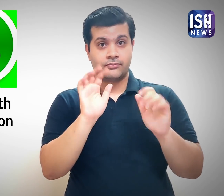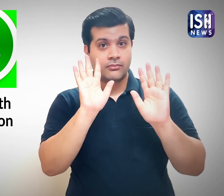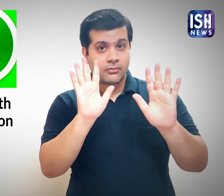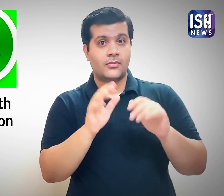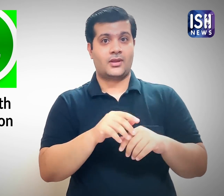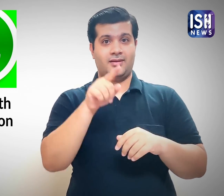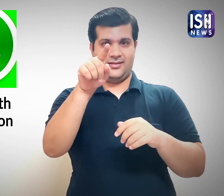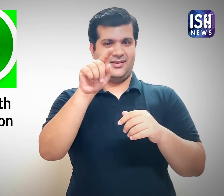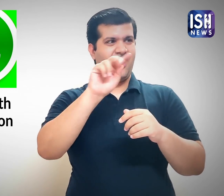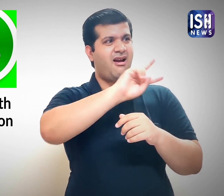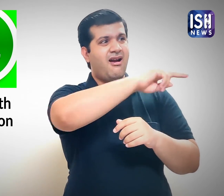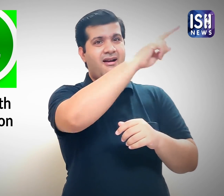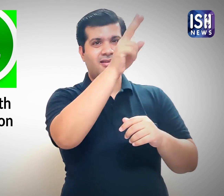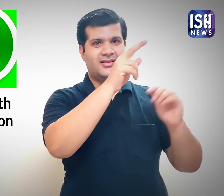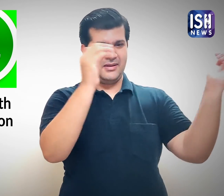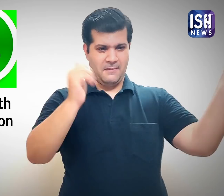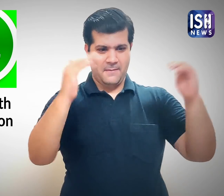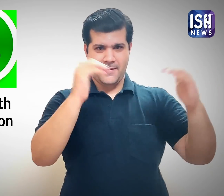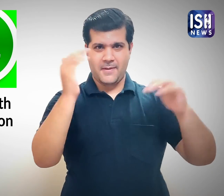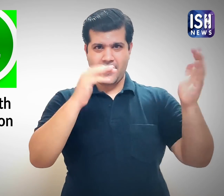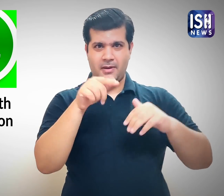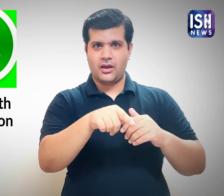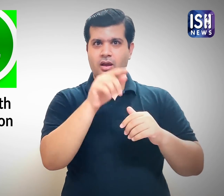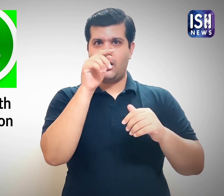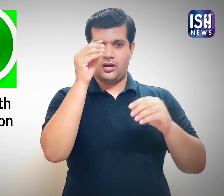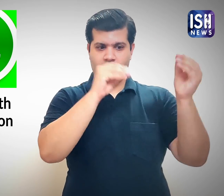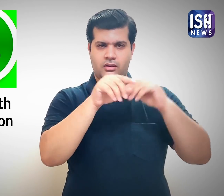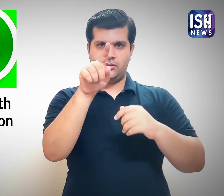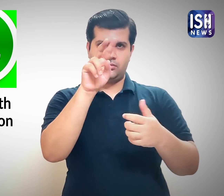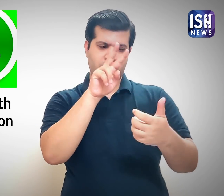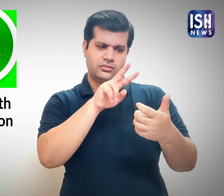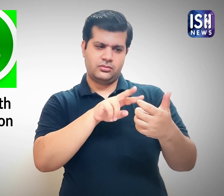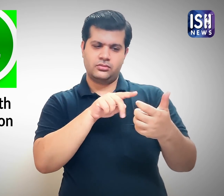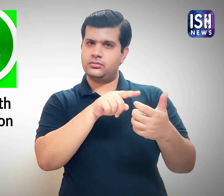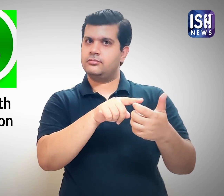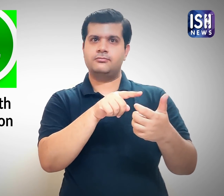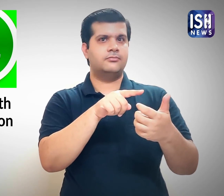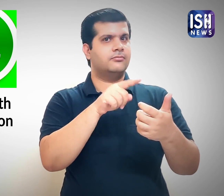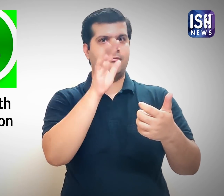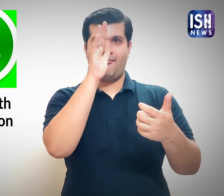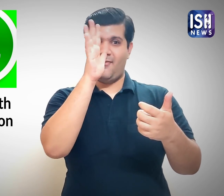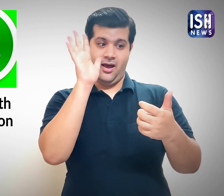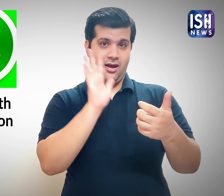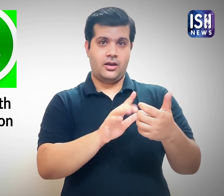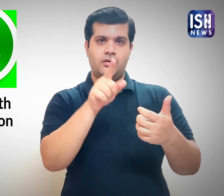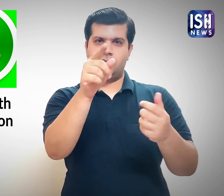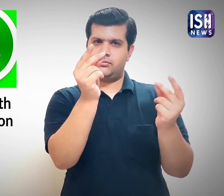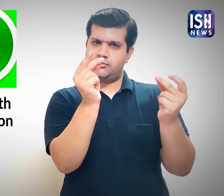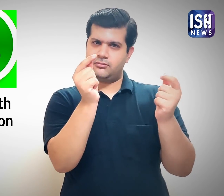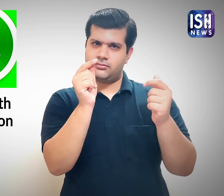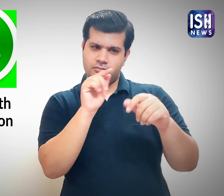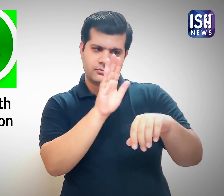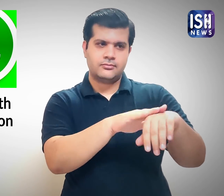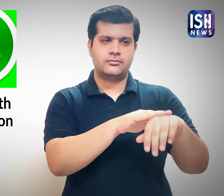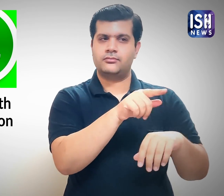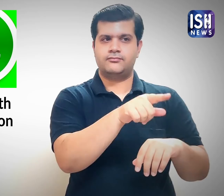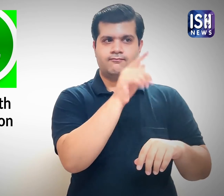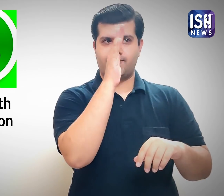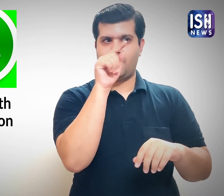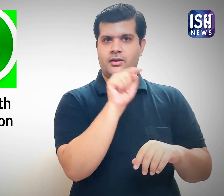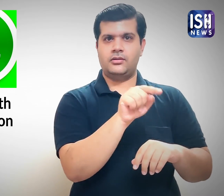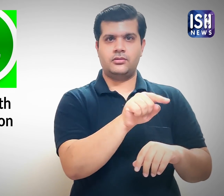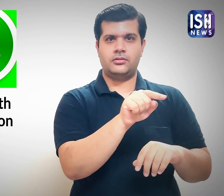If you receive messages and know they are false, immediately inform the person about it.